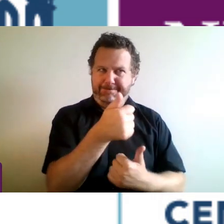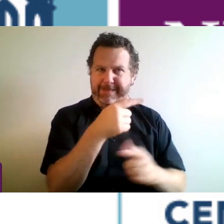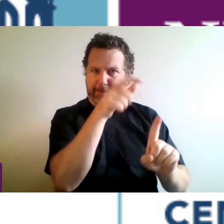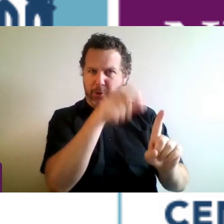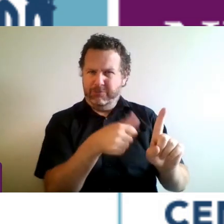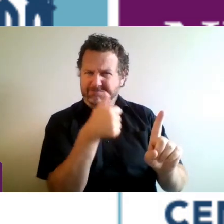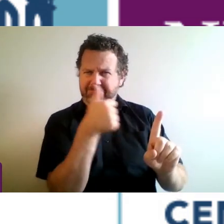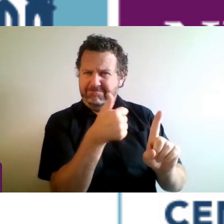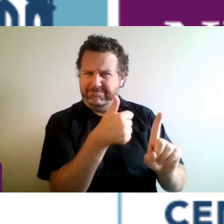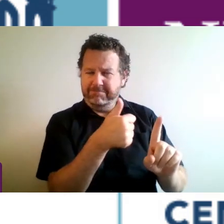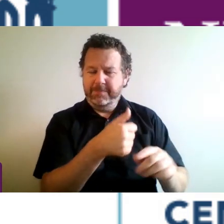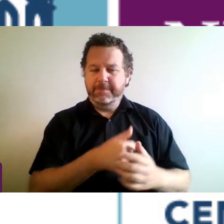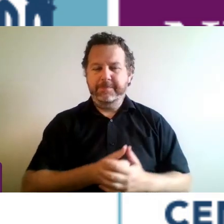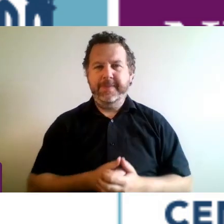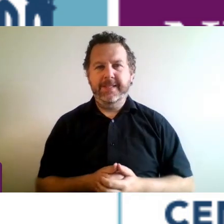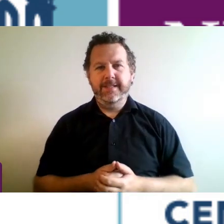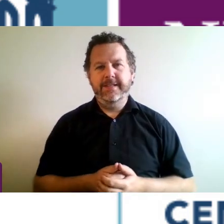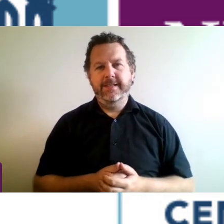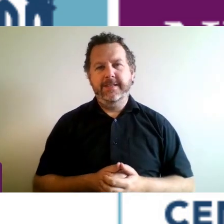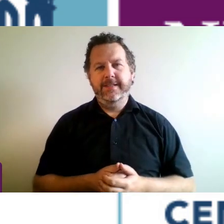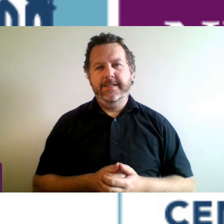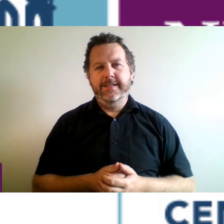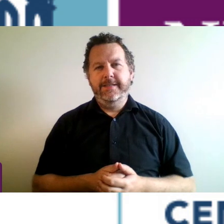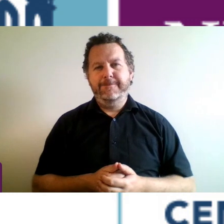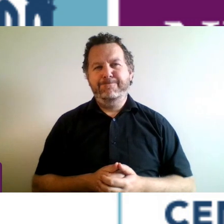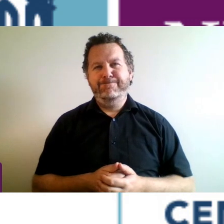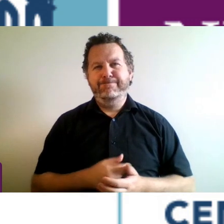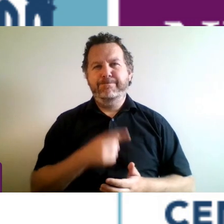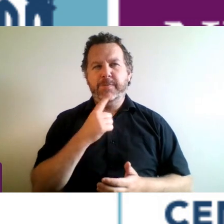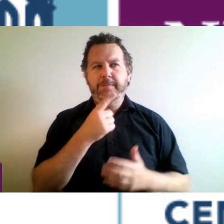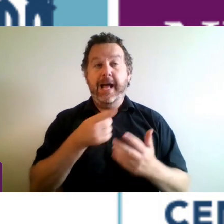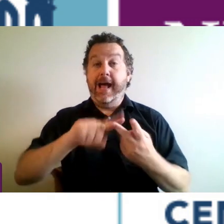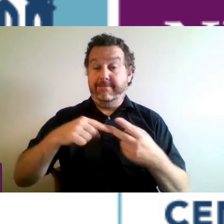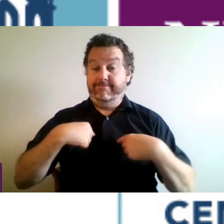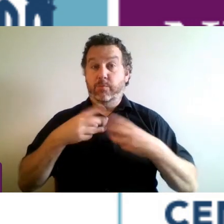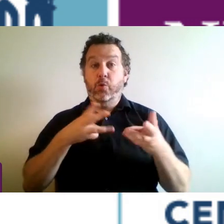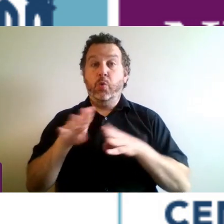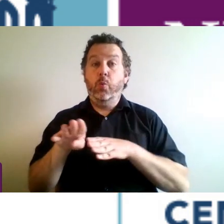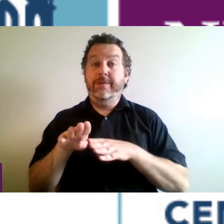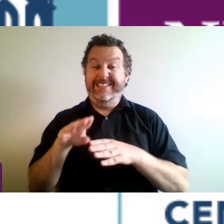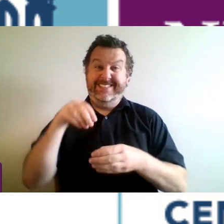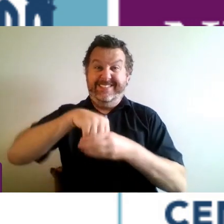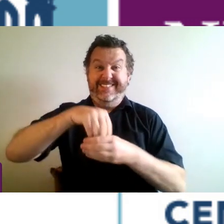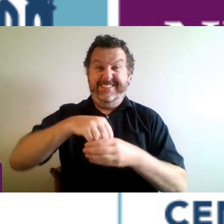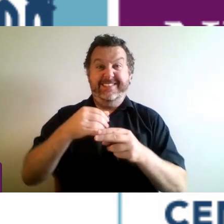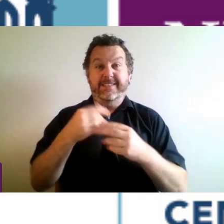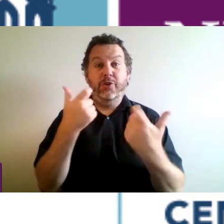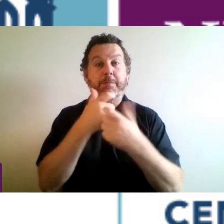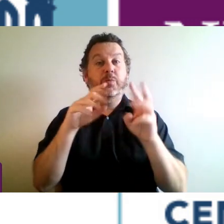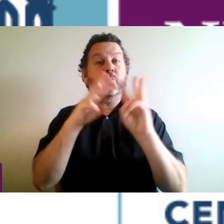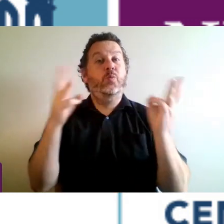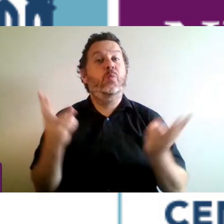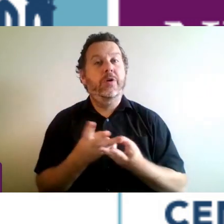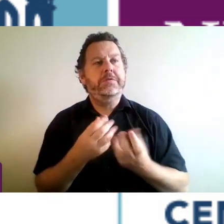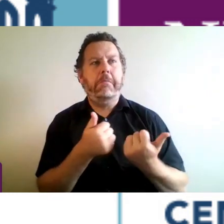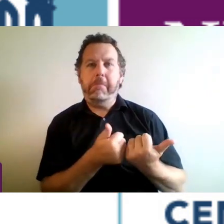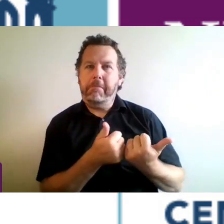It is within the comedy space. I also want to say we find very few examples